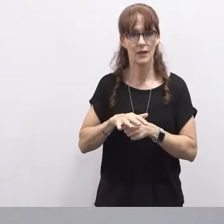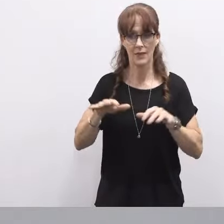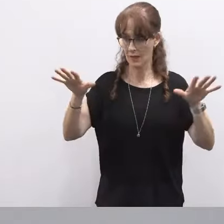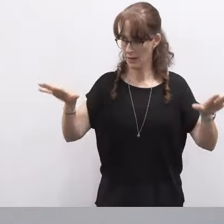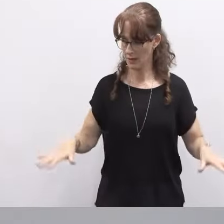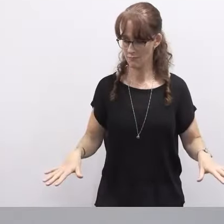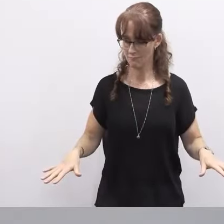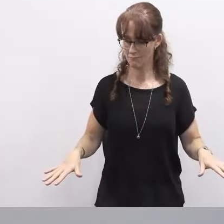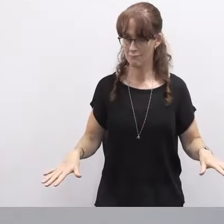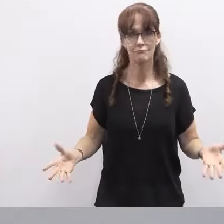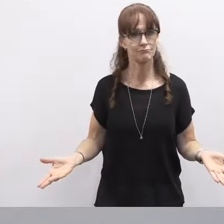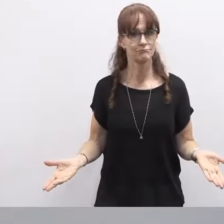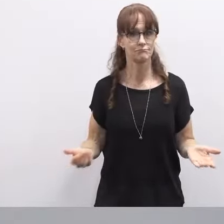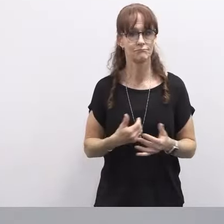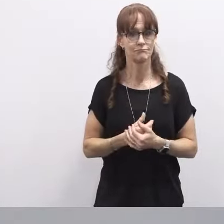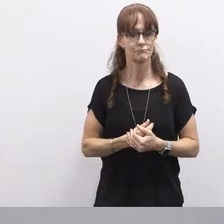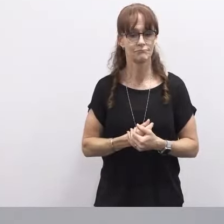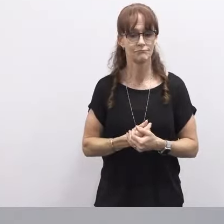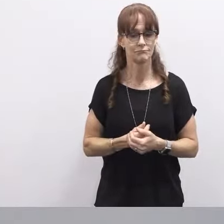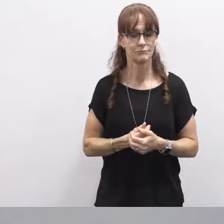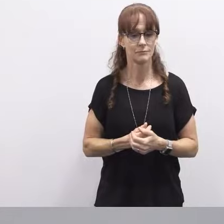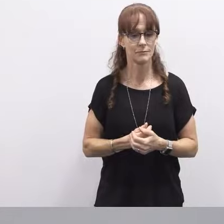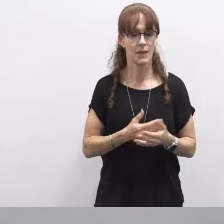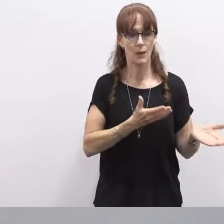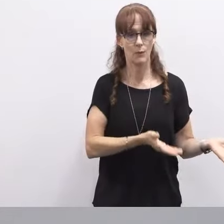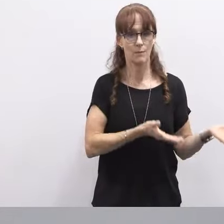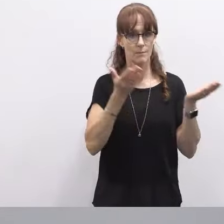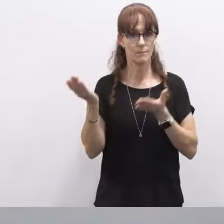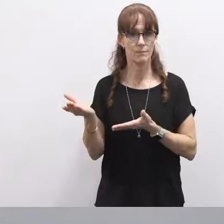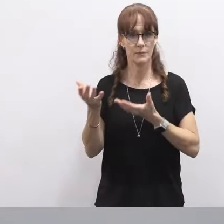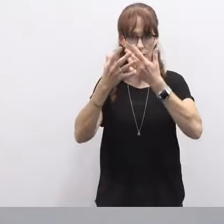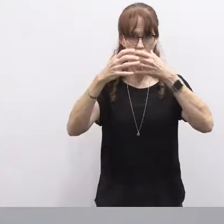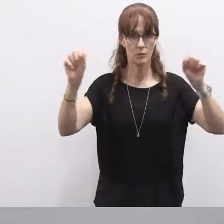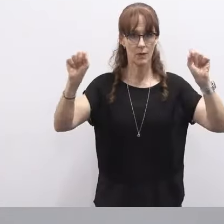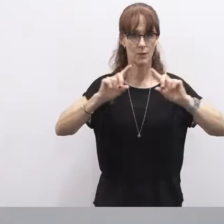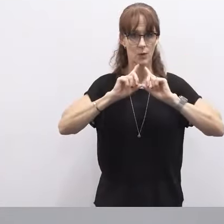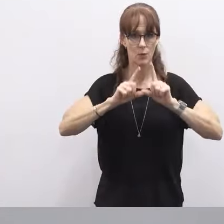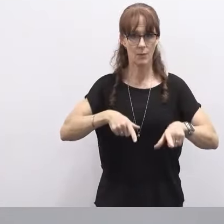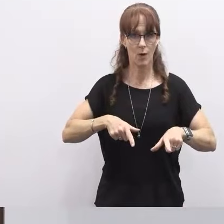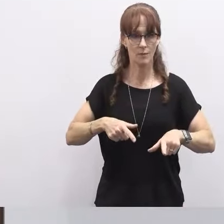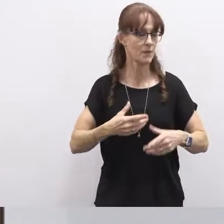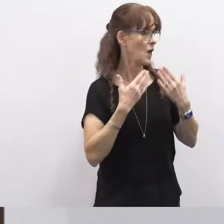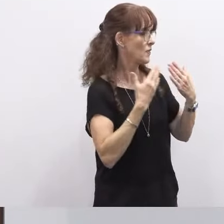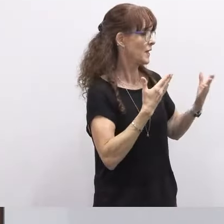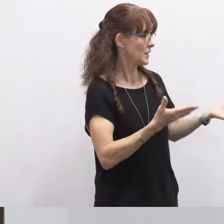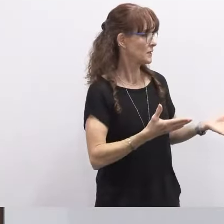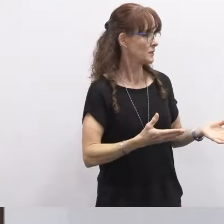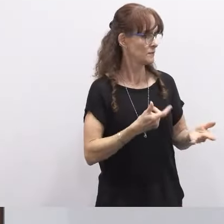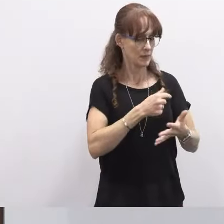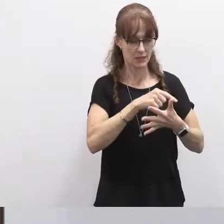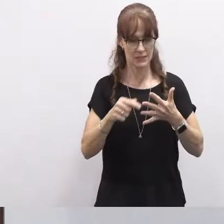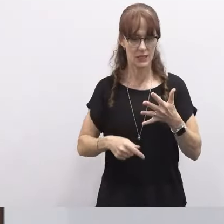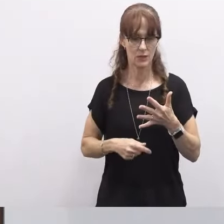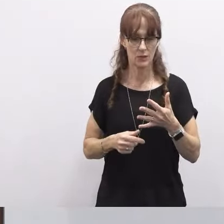So with that said, I will pass it on to superintendents report. Thank you. I just had a series of gratitude